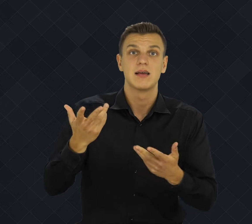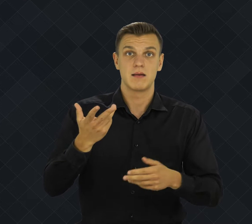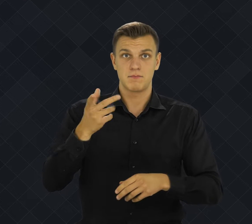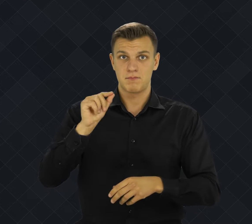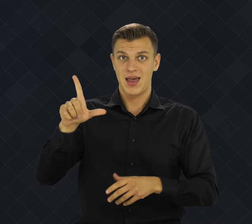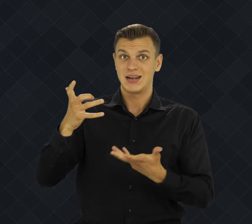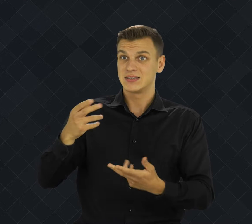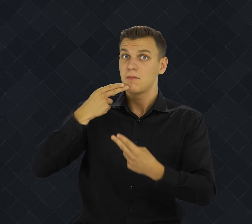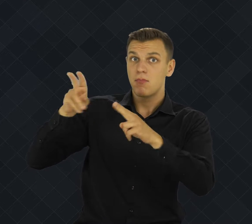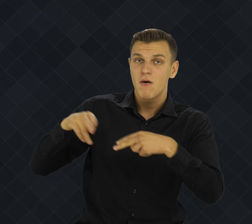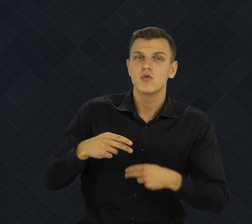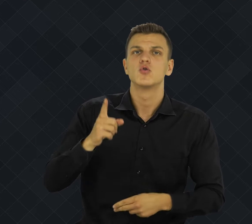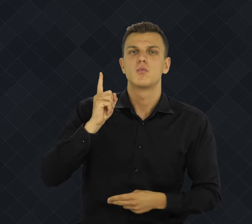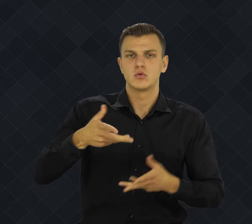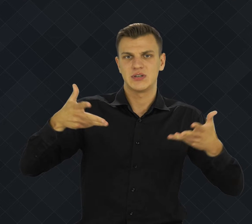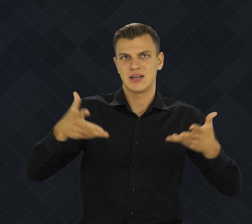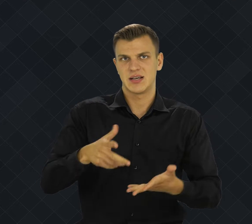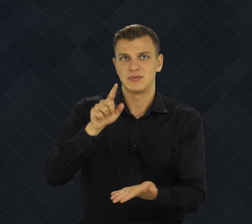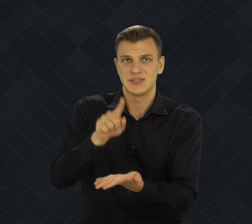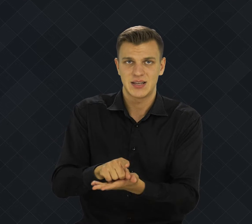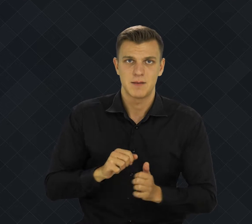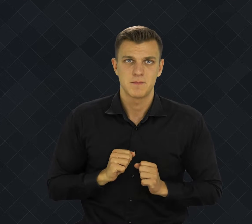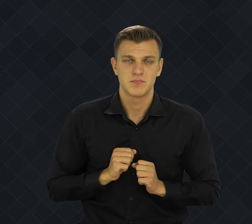The driver - in order to get it back - must pass a test.